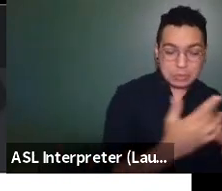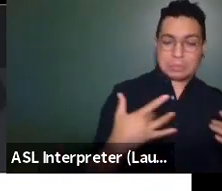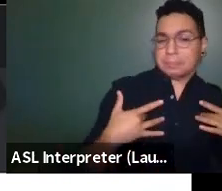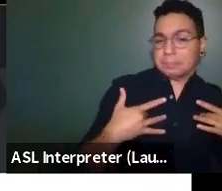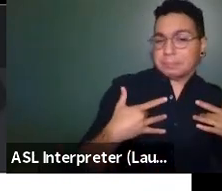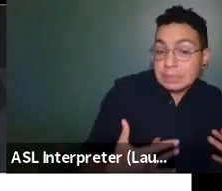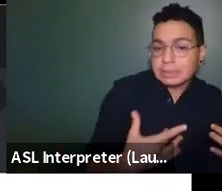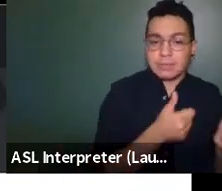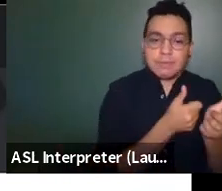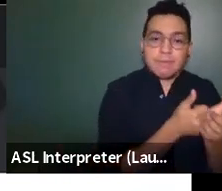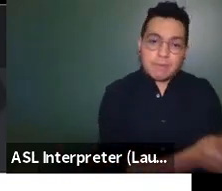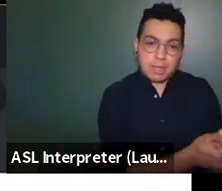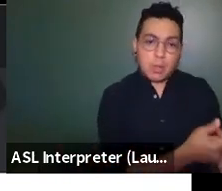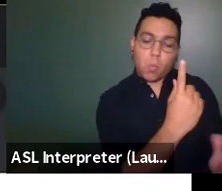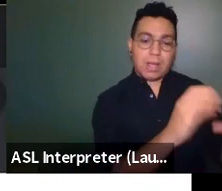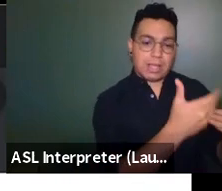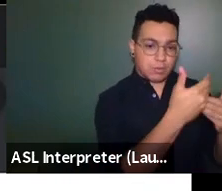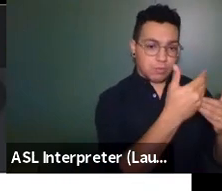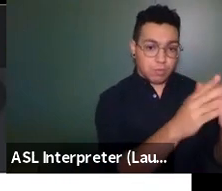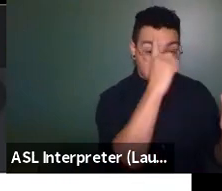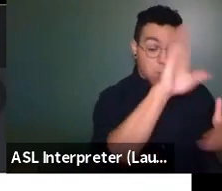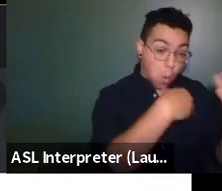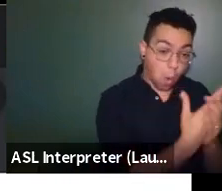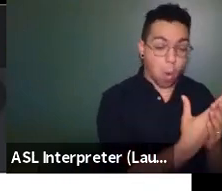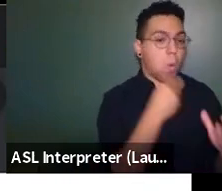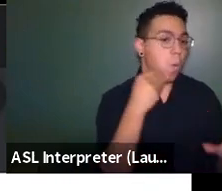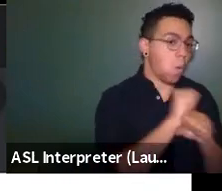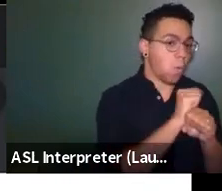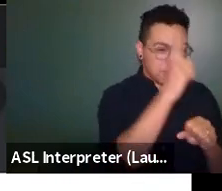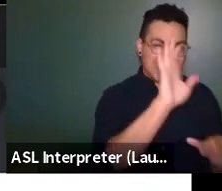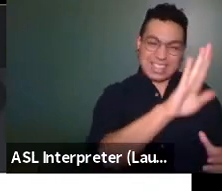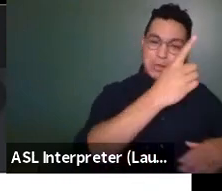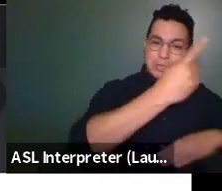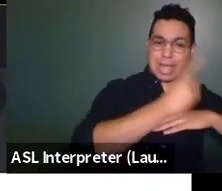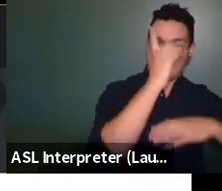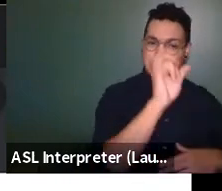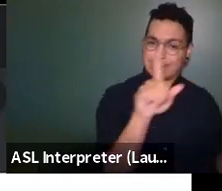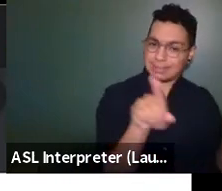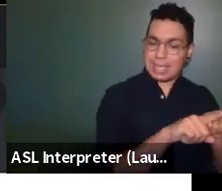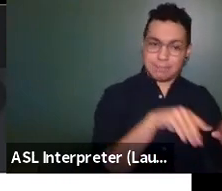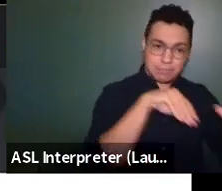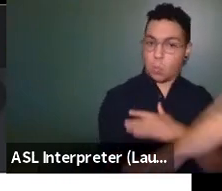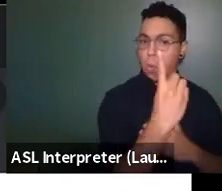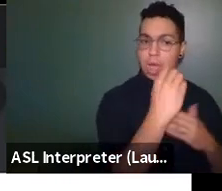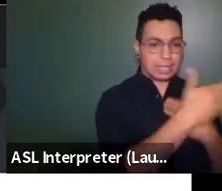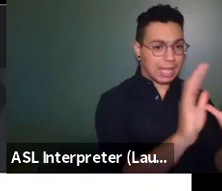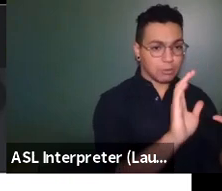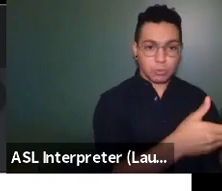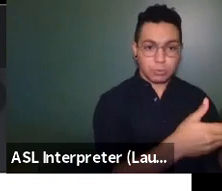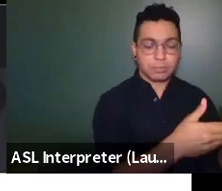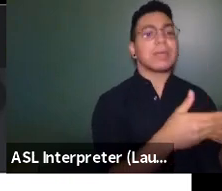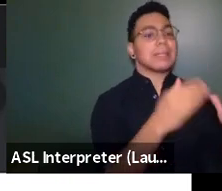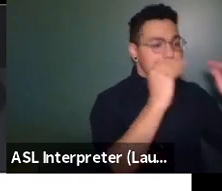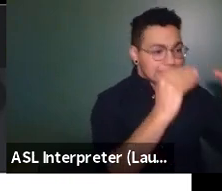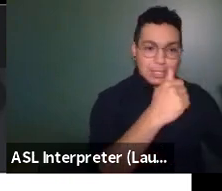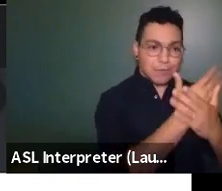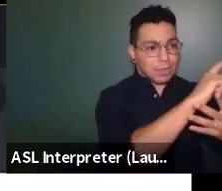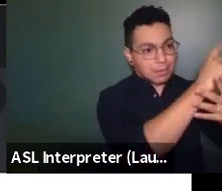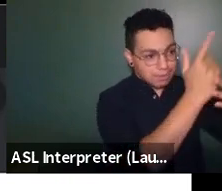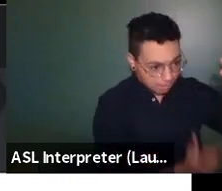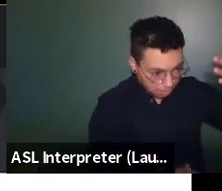ESD 112 - Katherine Livick: will have one classroom for all their assignments, because that's kind of how their day functions. They go in a classroom with the kids and they teach them all the stuff all day except for maybe their specials.